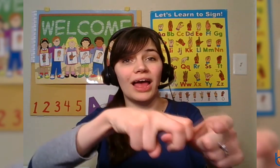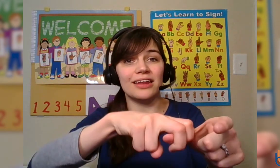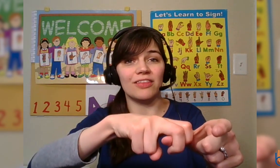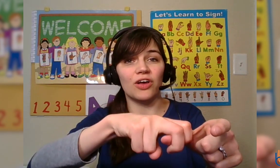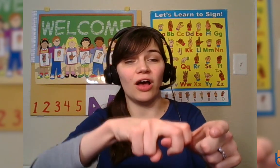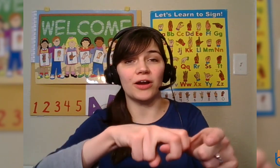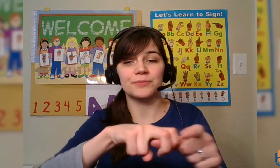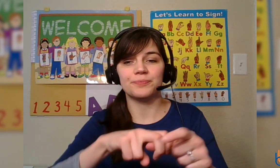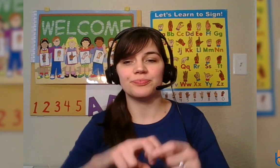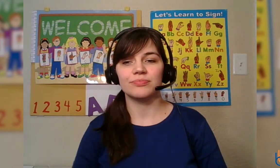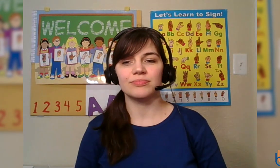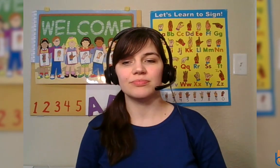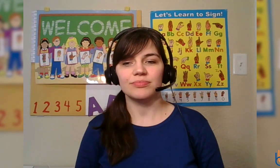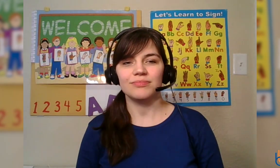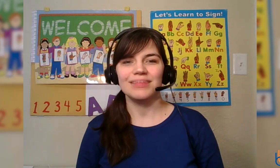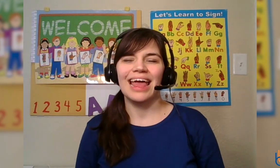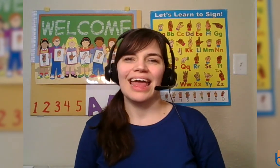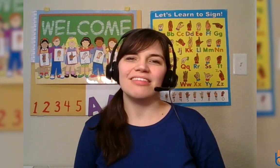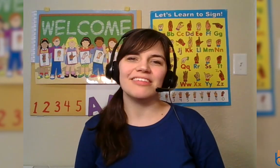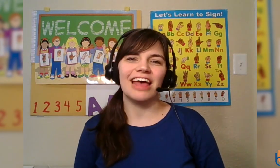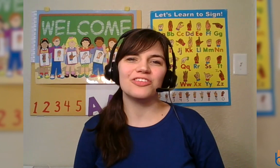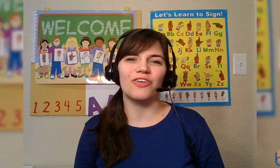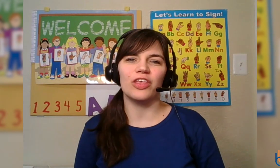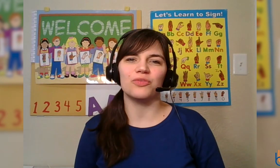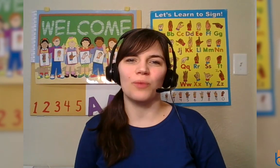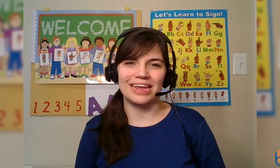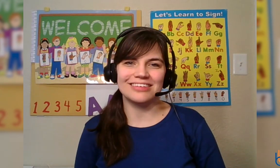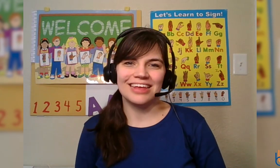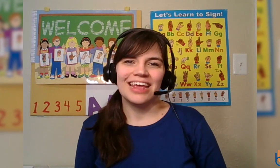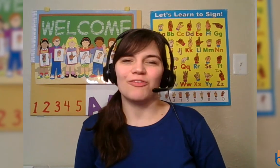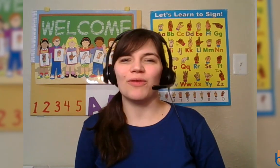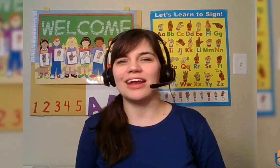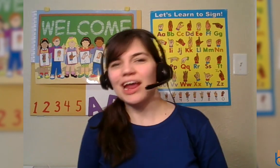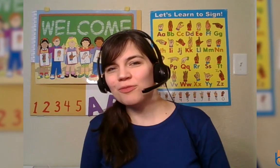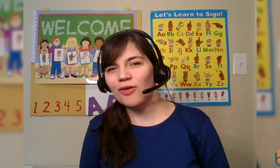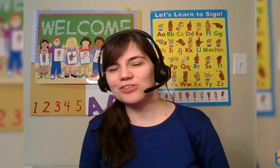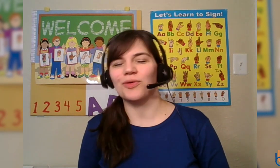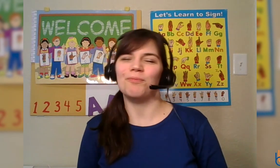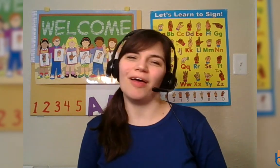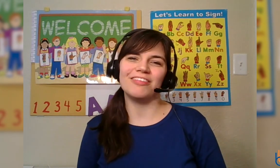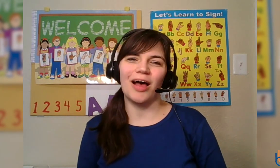the car. And then last of all is wait. If you're at an airport or a bus stop,